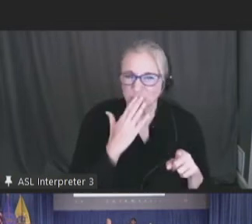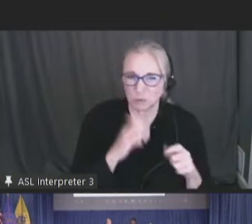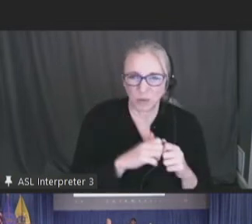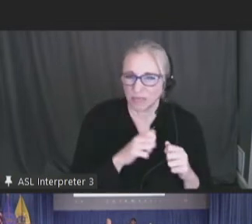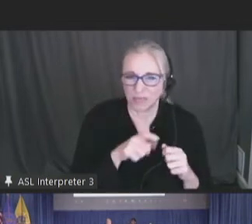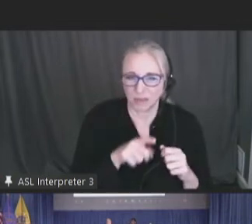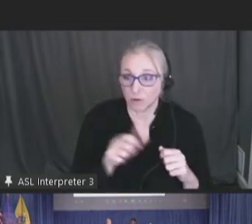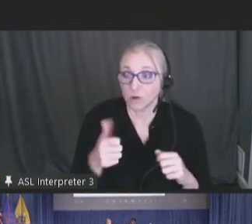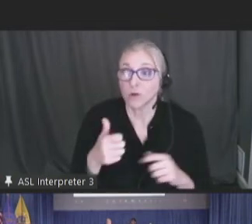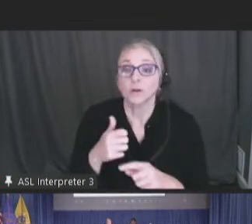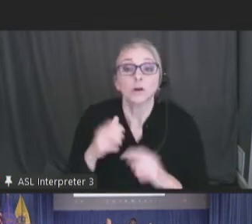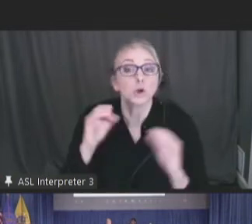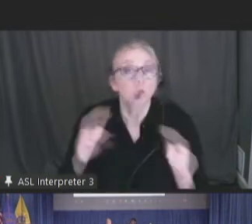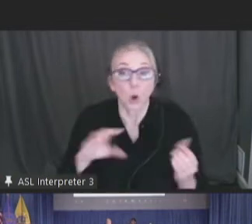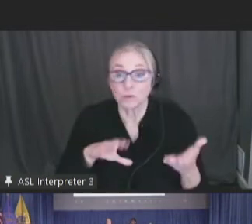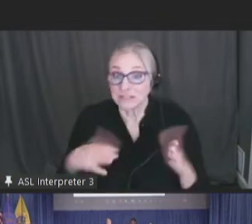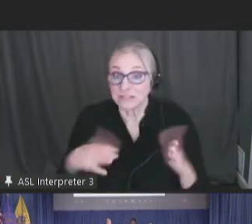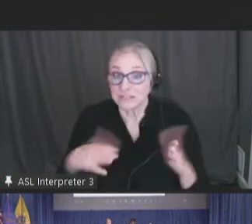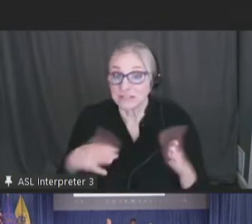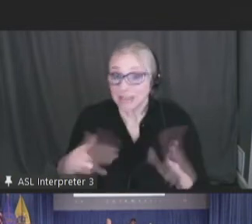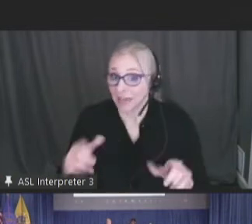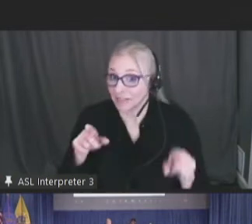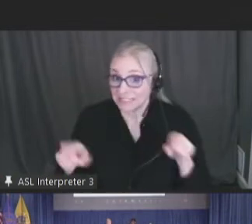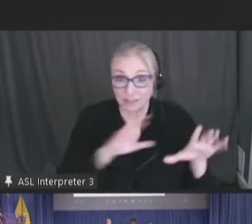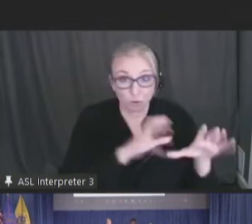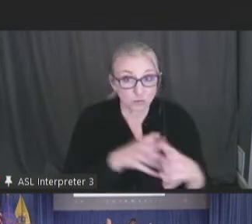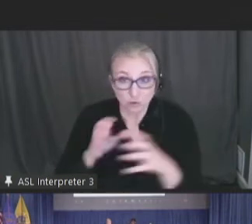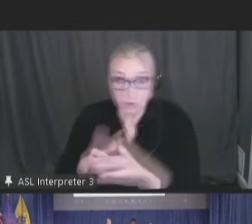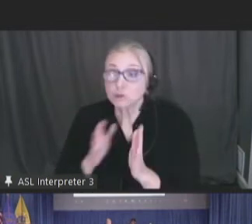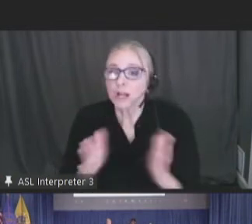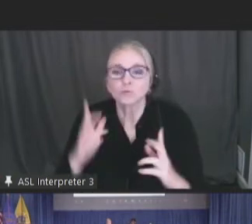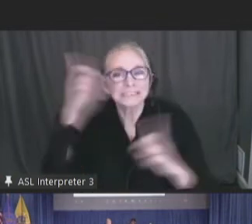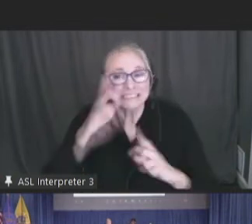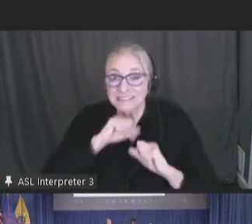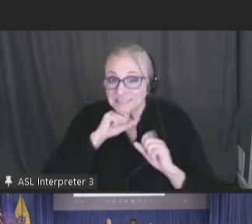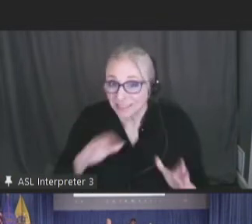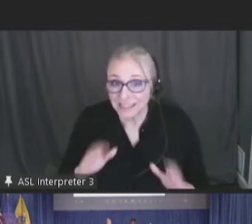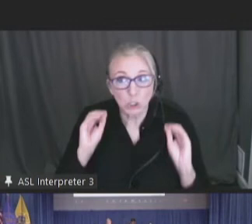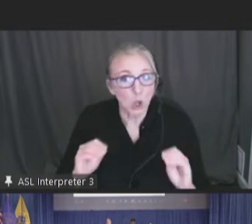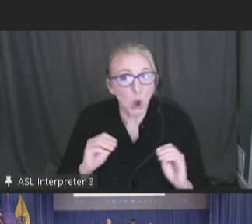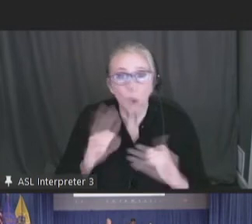deaths in either group. Genital disease, none. No genital disease developed in this